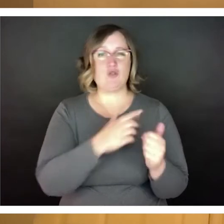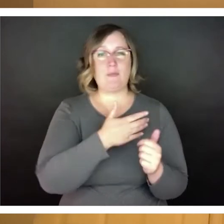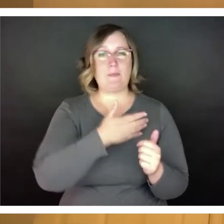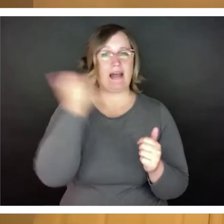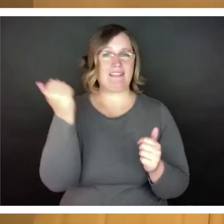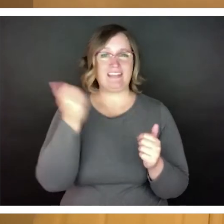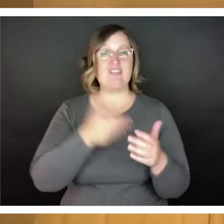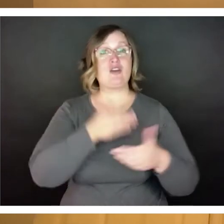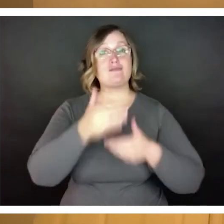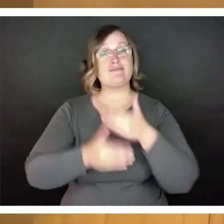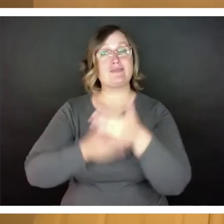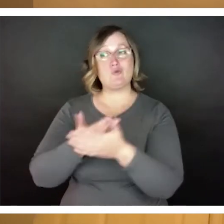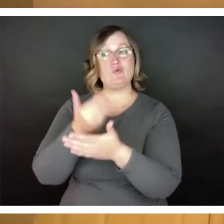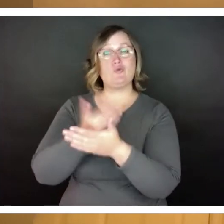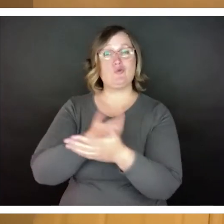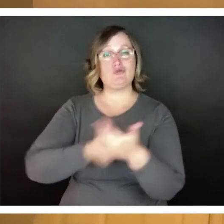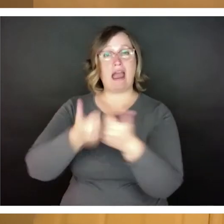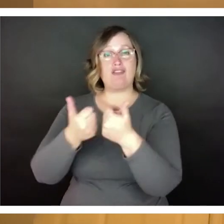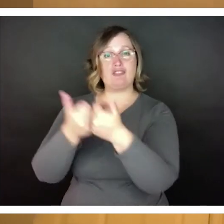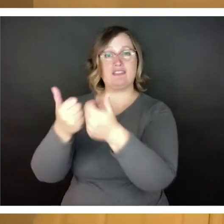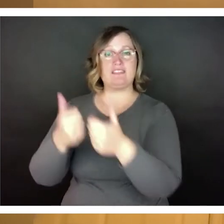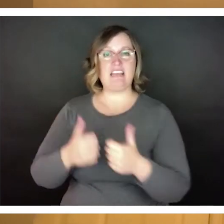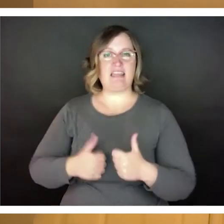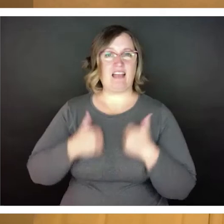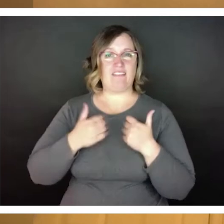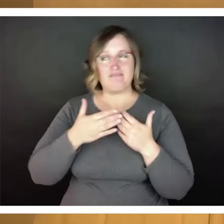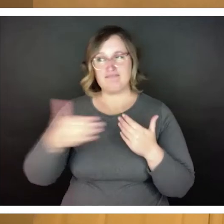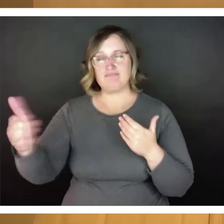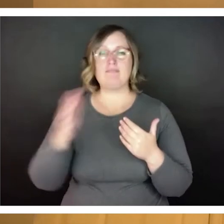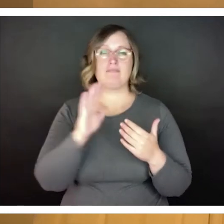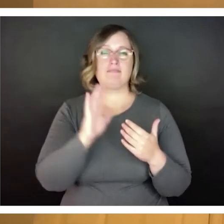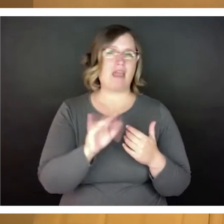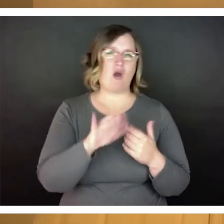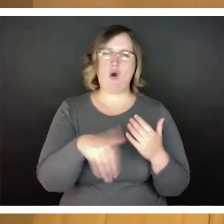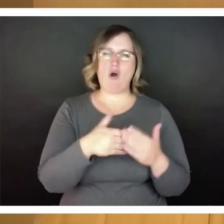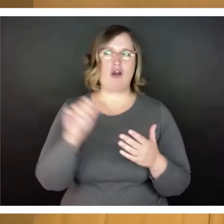toward new challenges in life. May all your other dreams be fulfilled